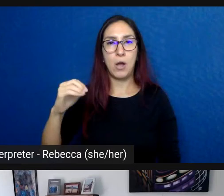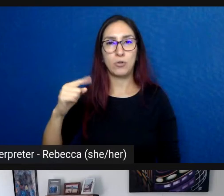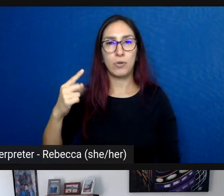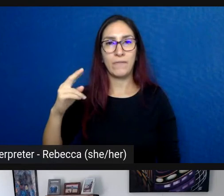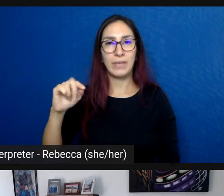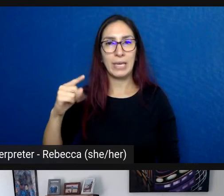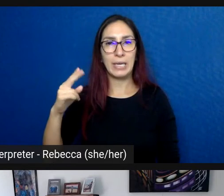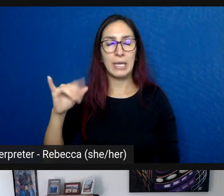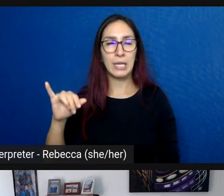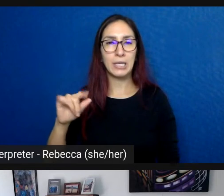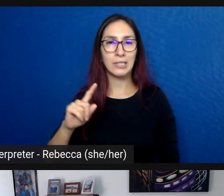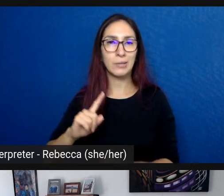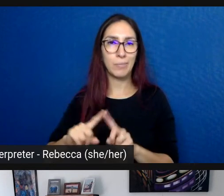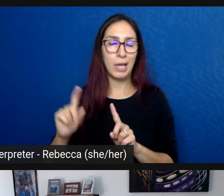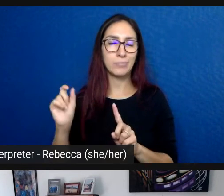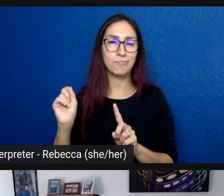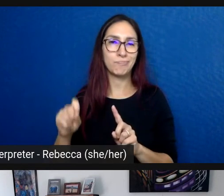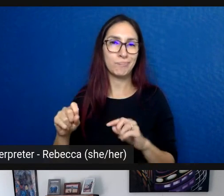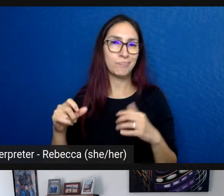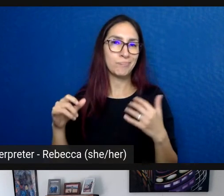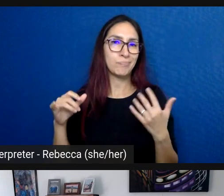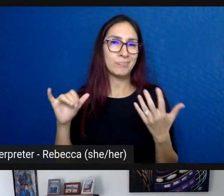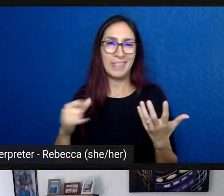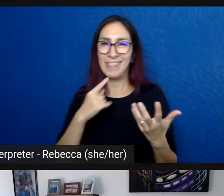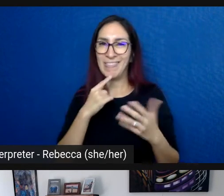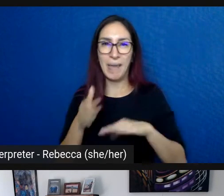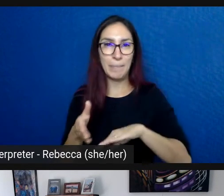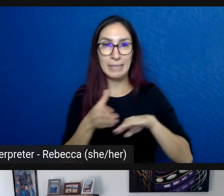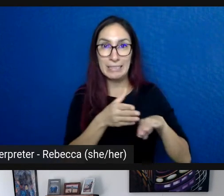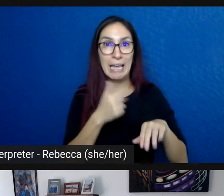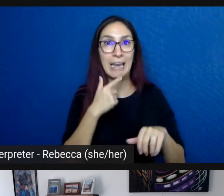With that being said as well the whole scroll locking that comes